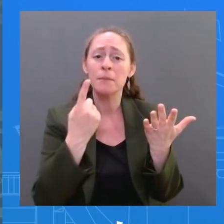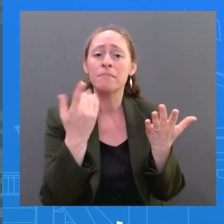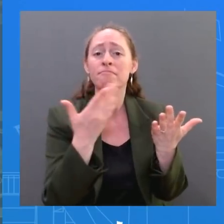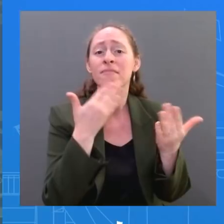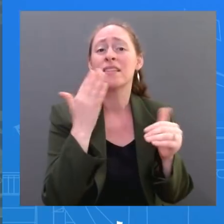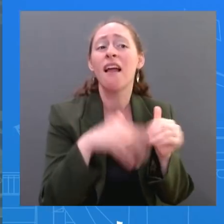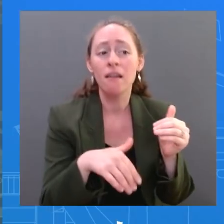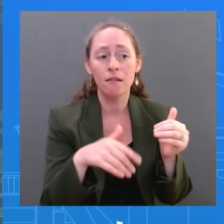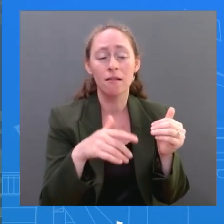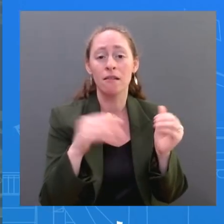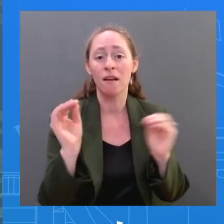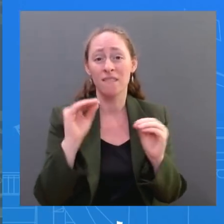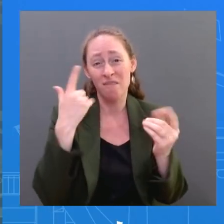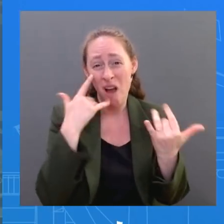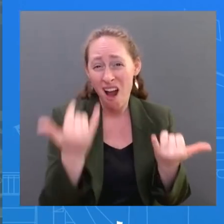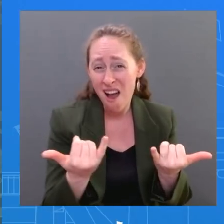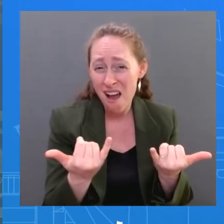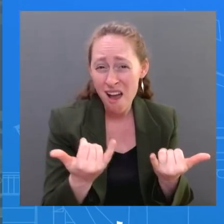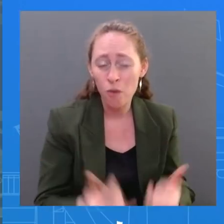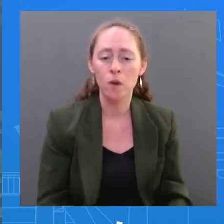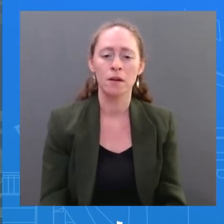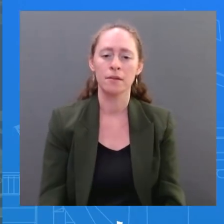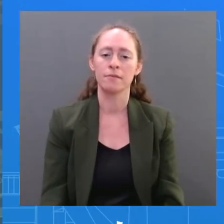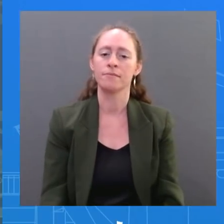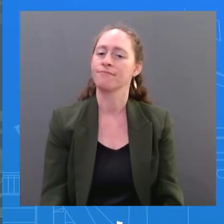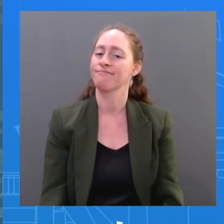The President's priority right now is to make sure we codify Roe.